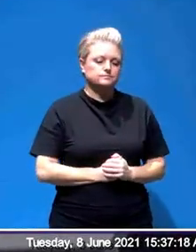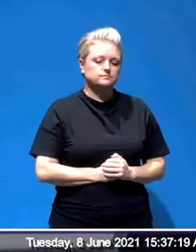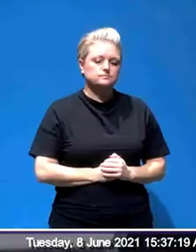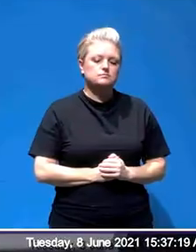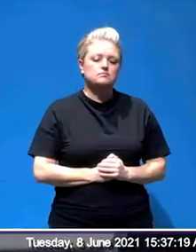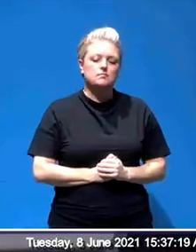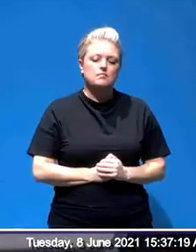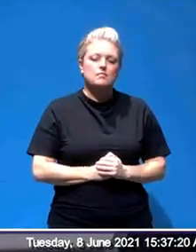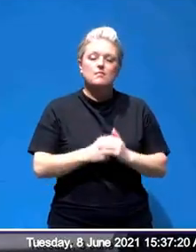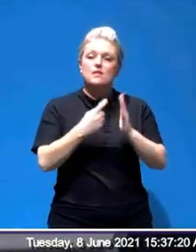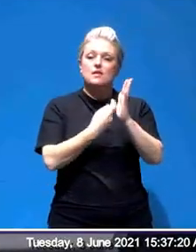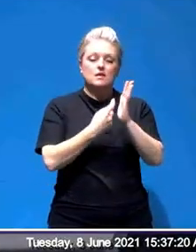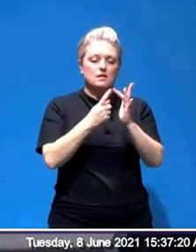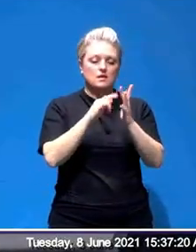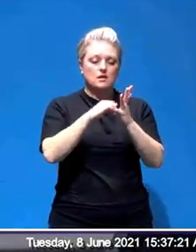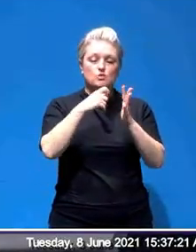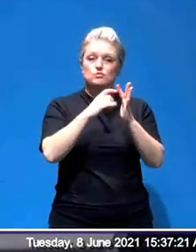RiskMan reports coming through in a day.